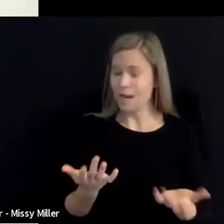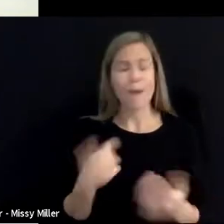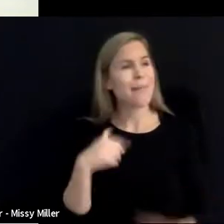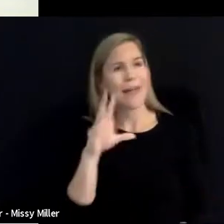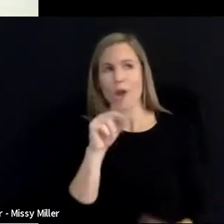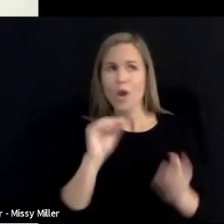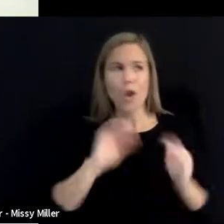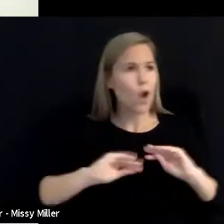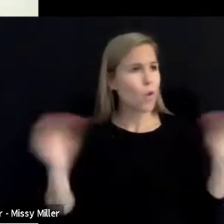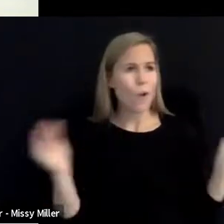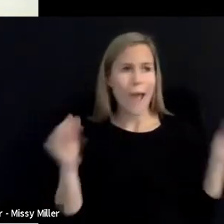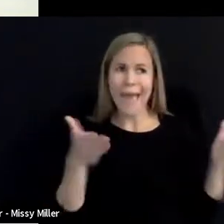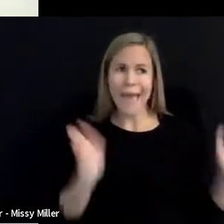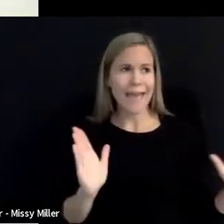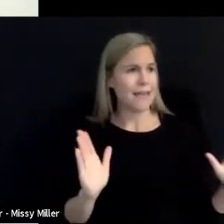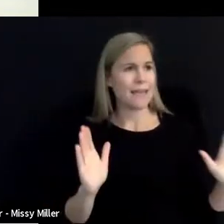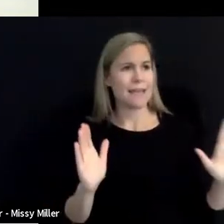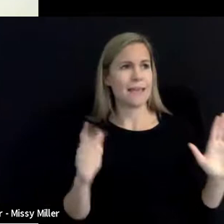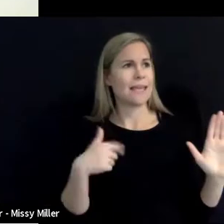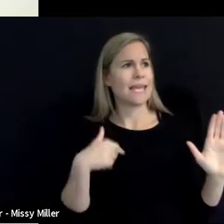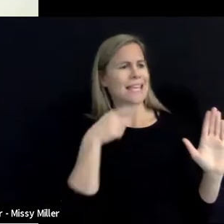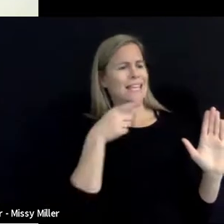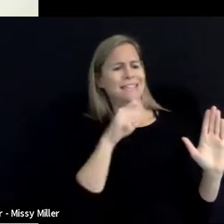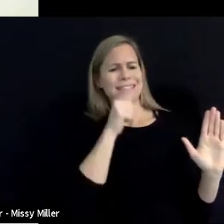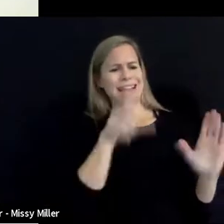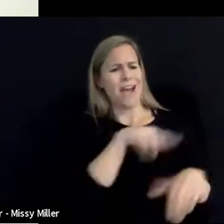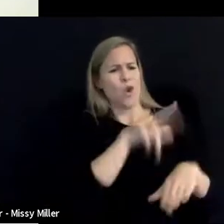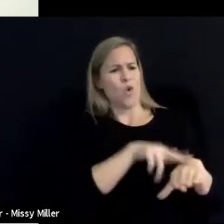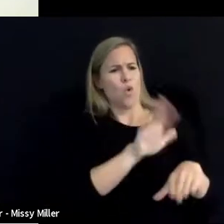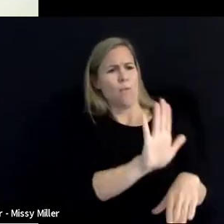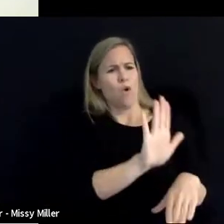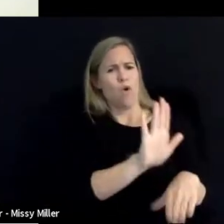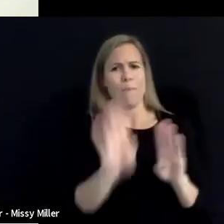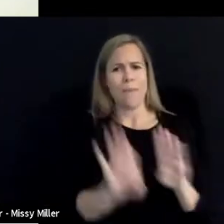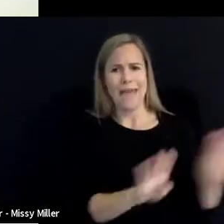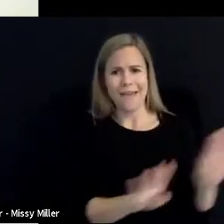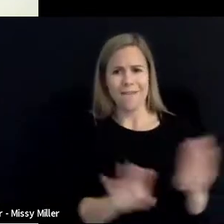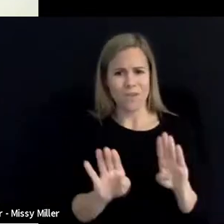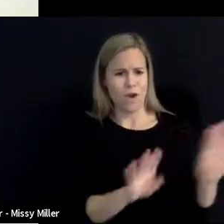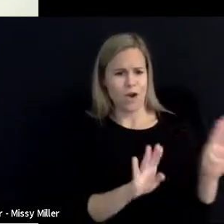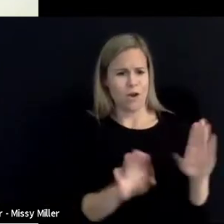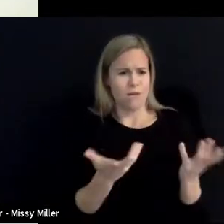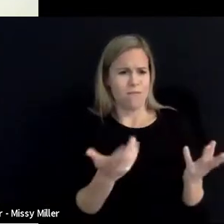I don't know why he's chosen if you want to use that word, I didn't back then.